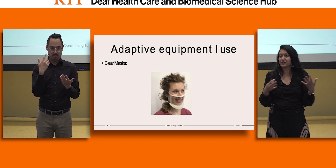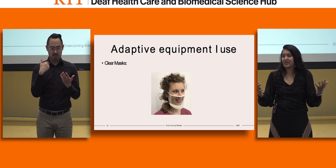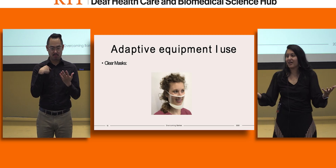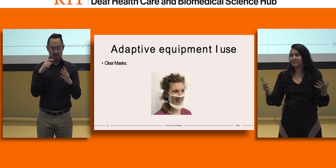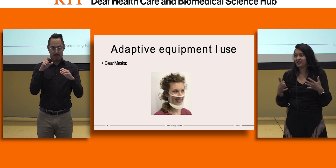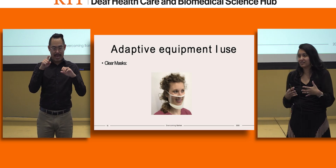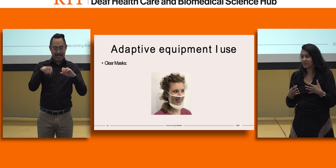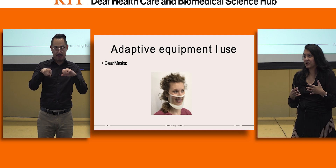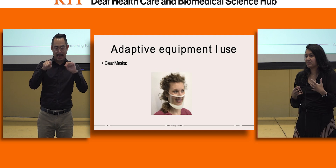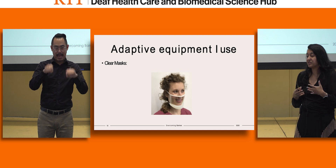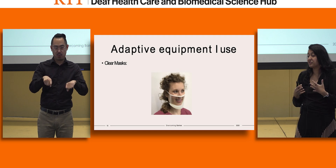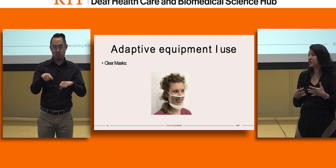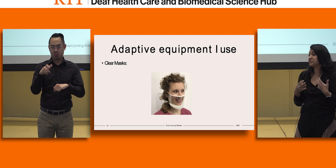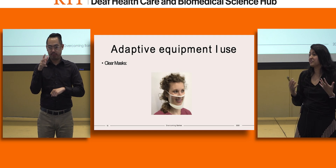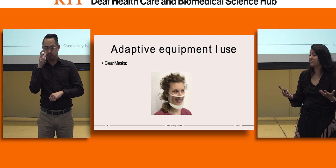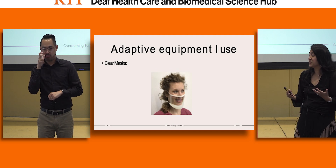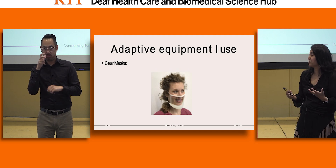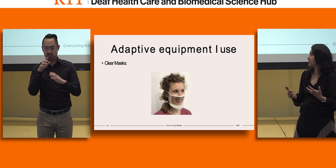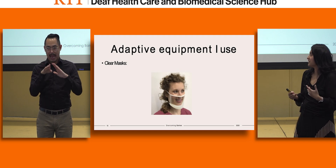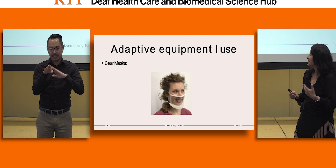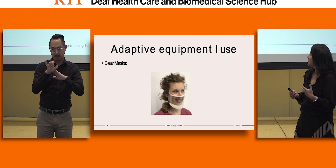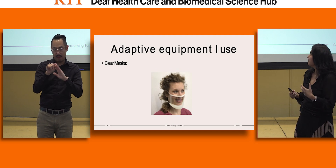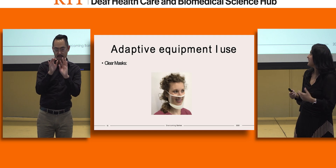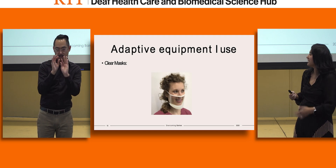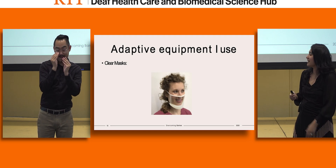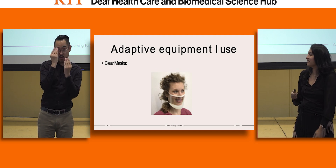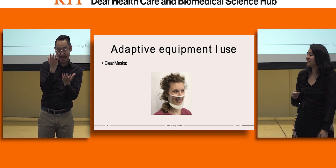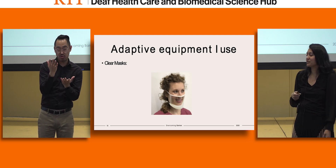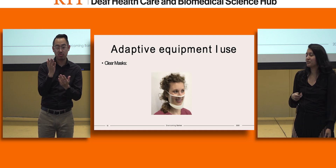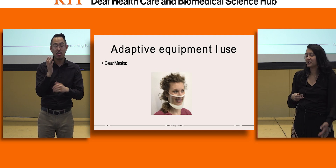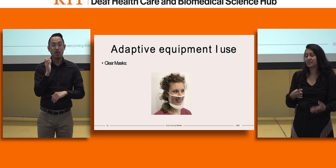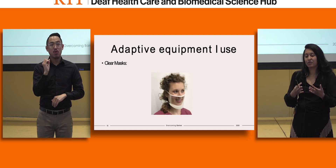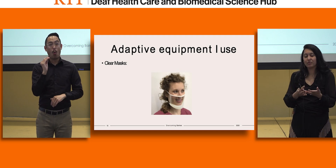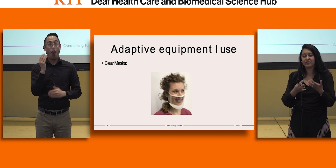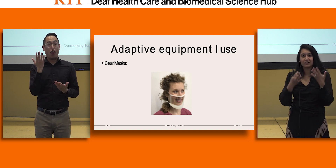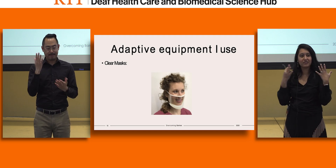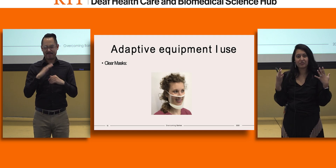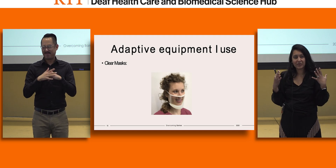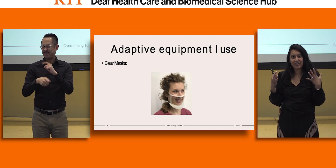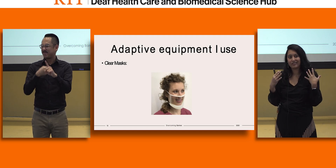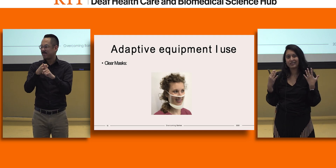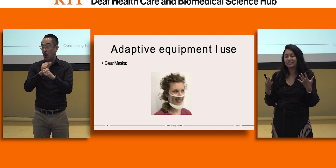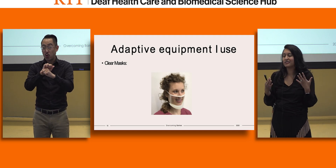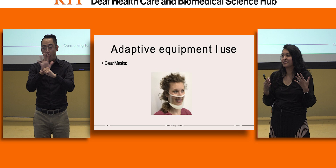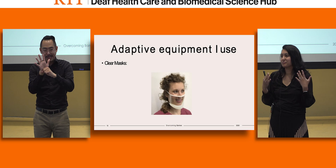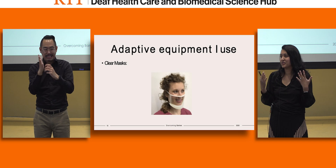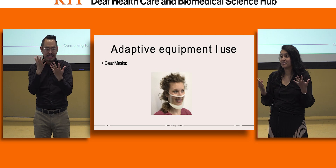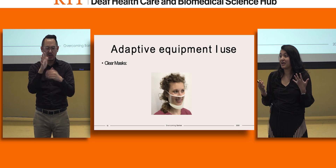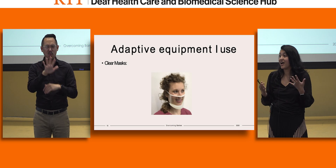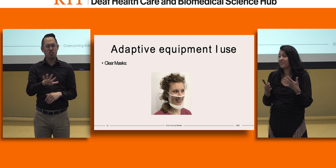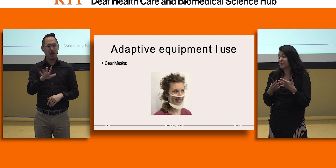to access what information people are saying to me. And so, with COVID, we had a year, year and a half